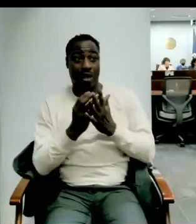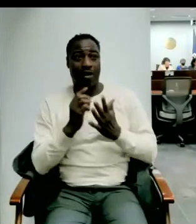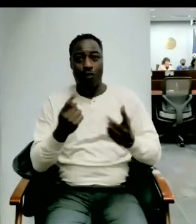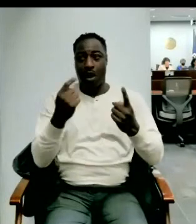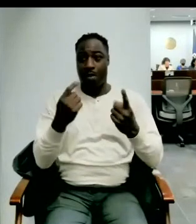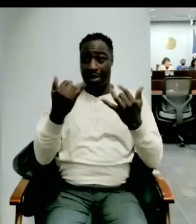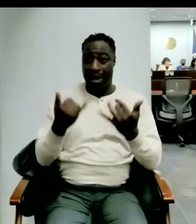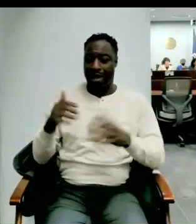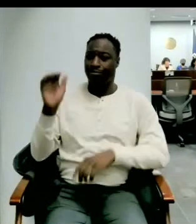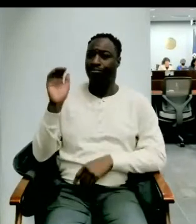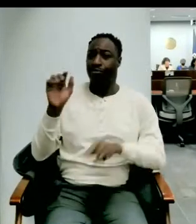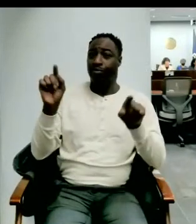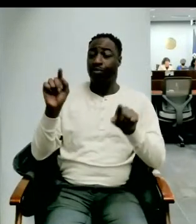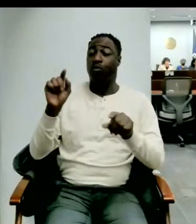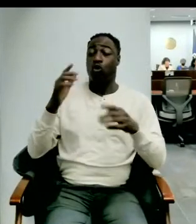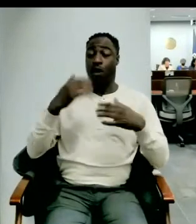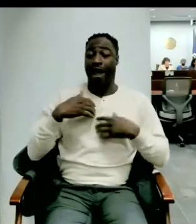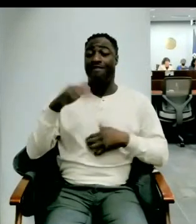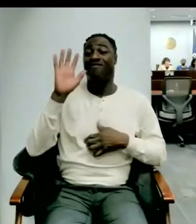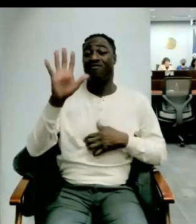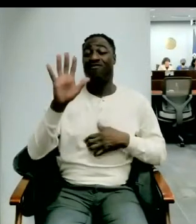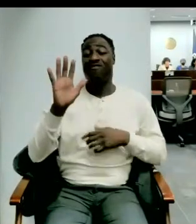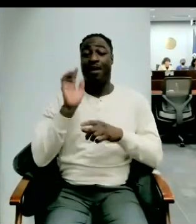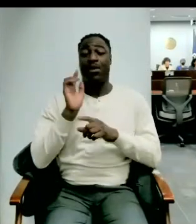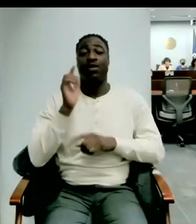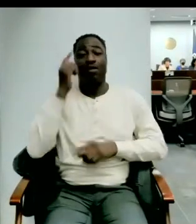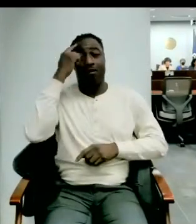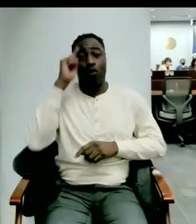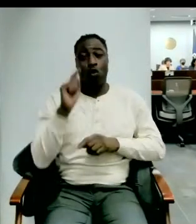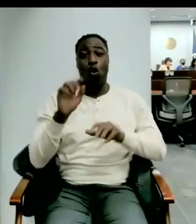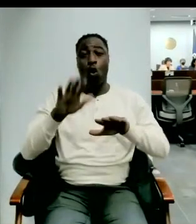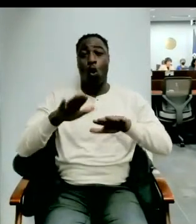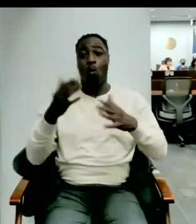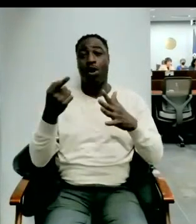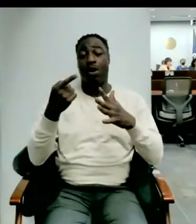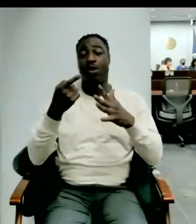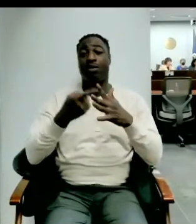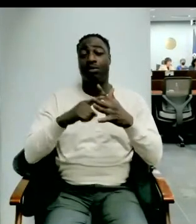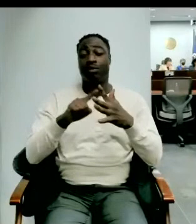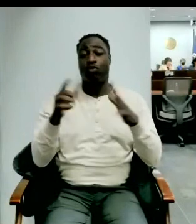a reminder you each have five minutes for your opening remarks, beginning with Emily Martin. Thank you.